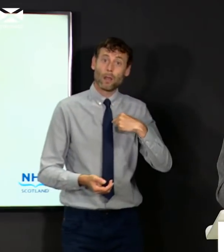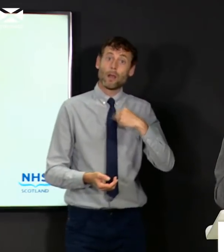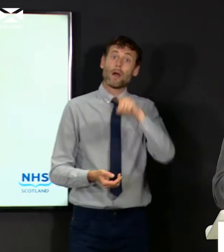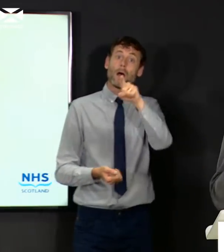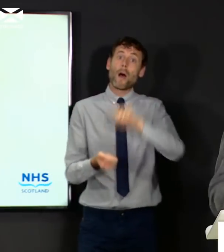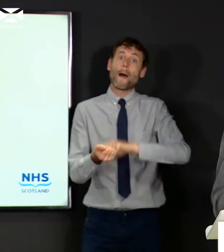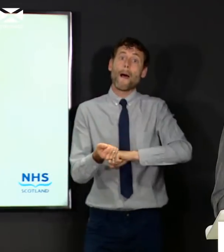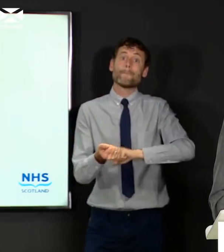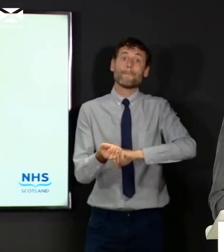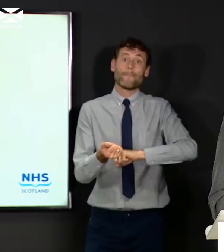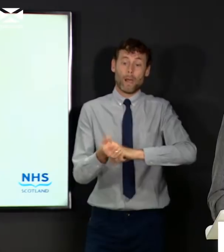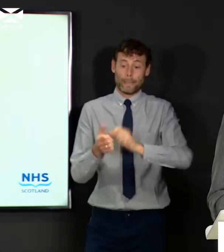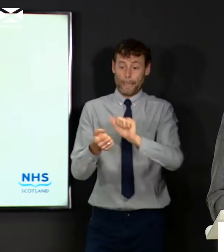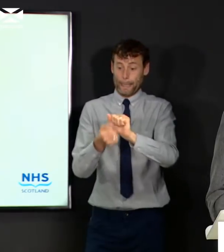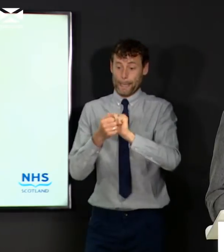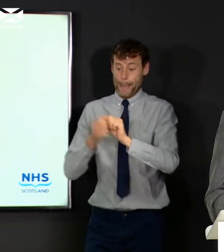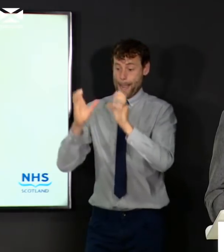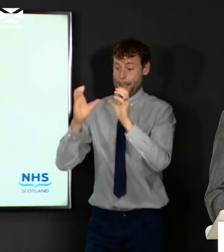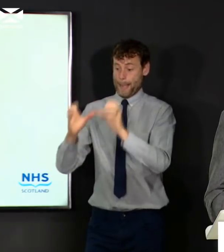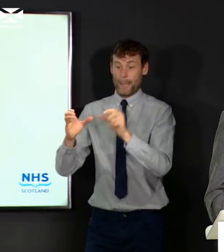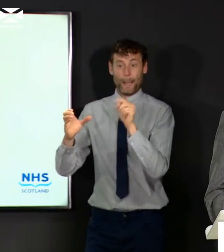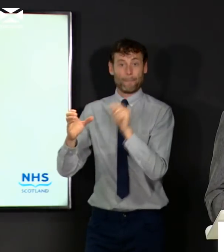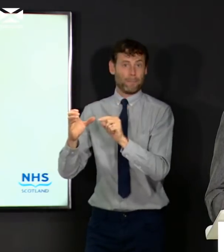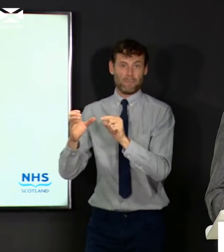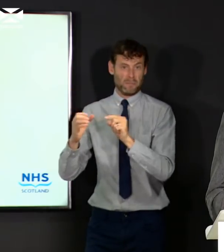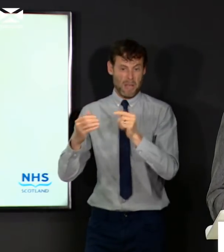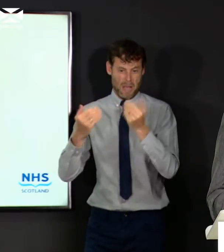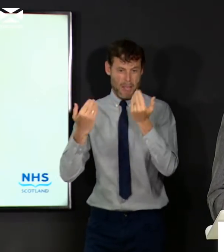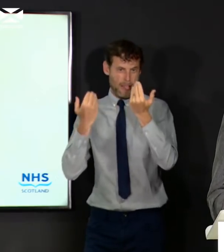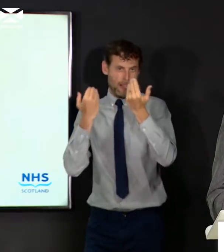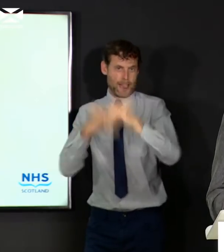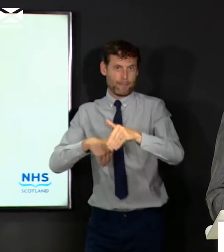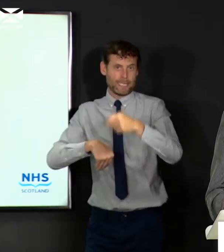continuous supply, and we need to keep Scotland's blood and platelets stocks at